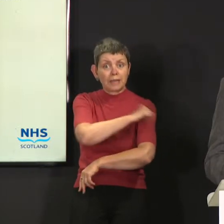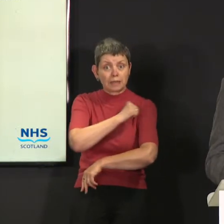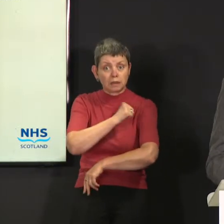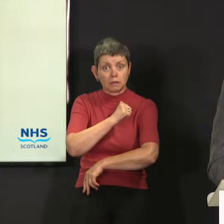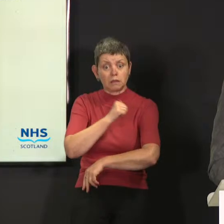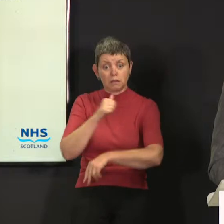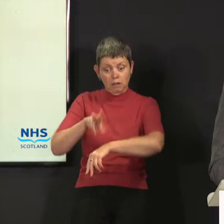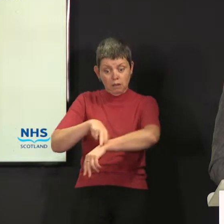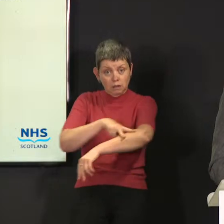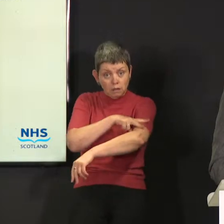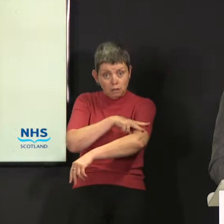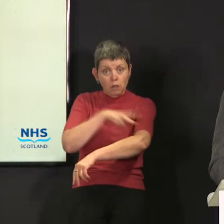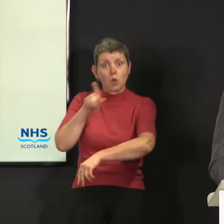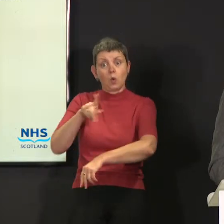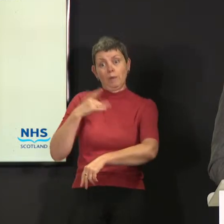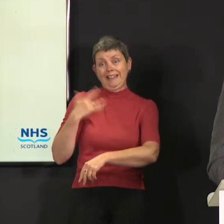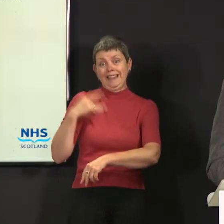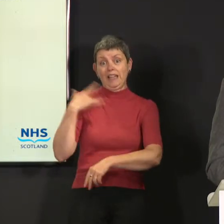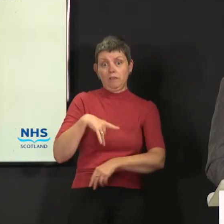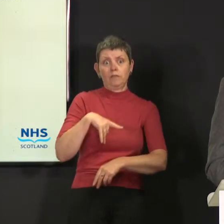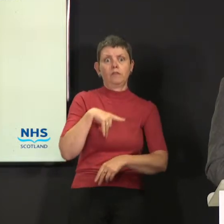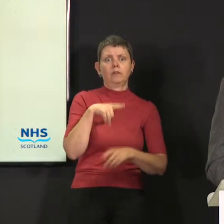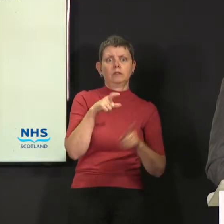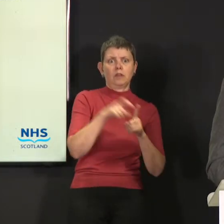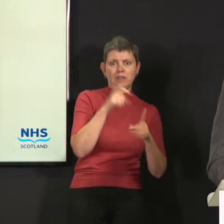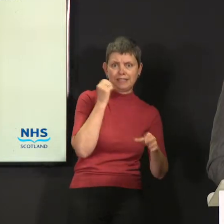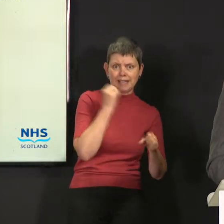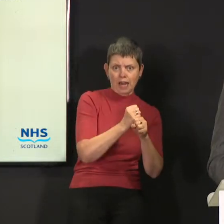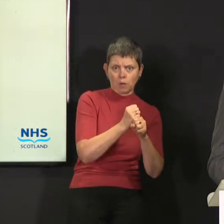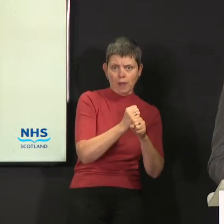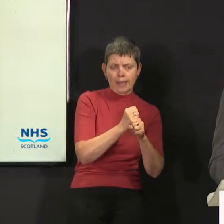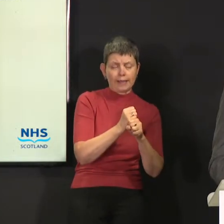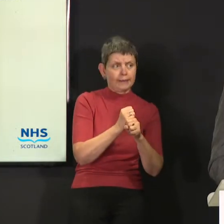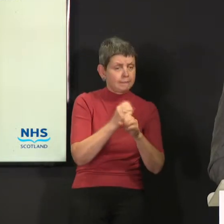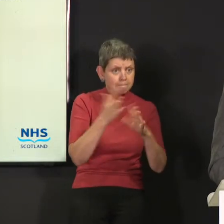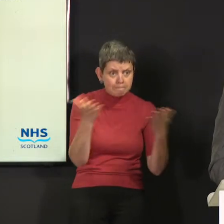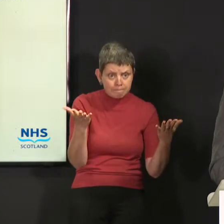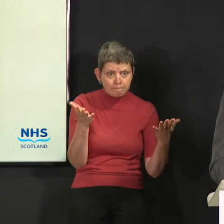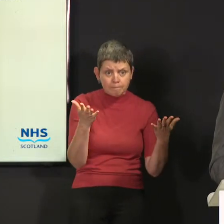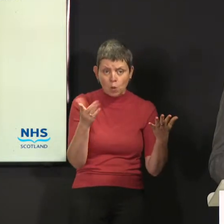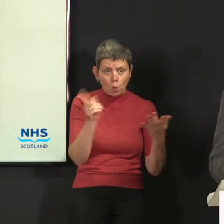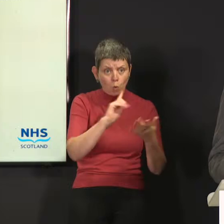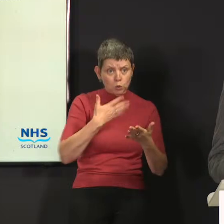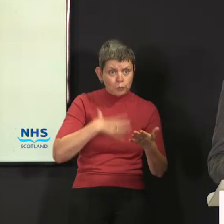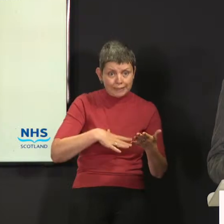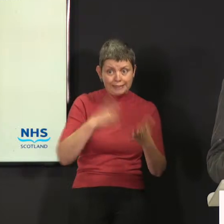Scottish residential postcode and they're offering them anything they need in terms of testing if that's